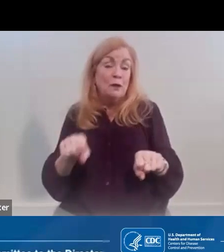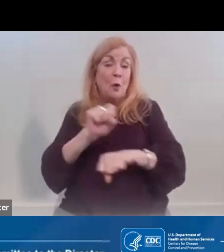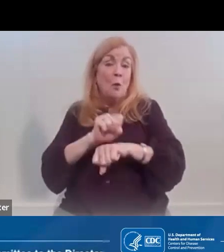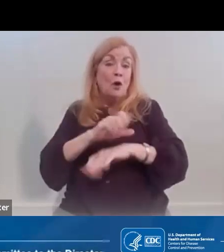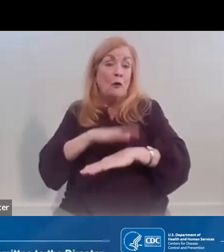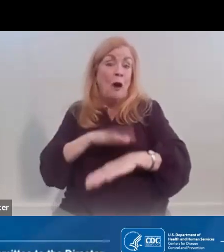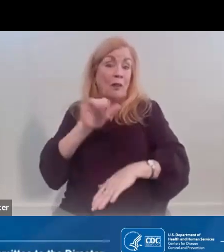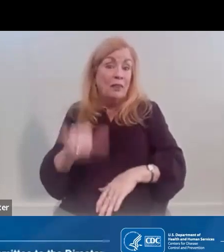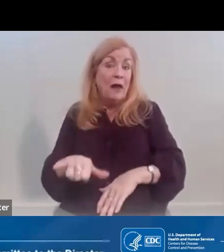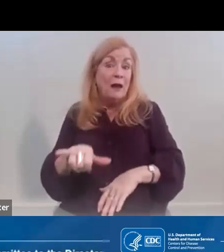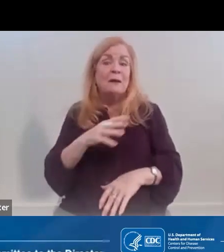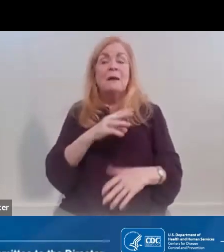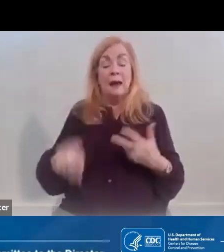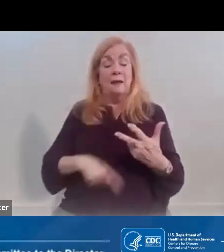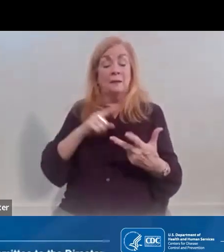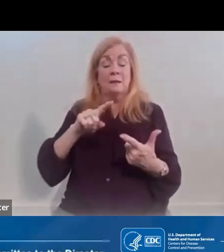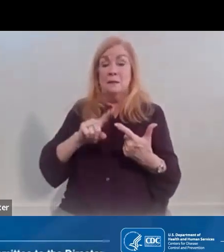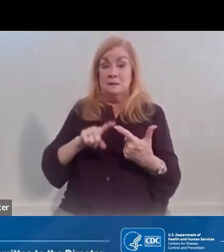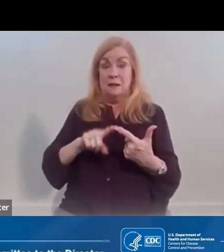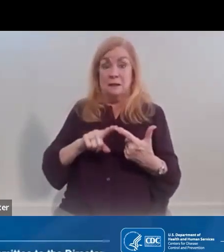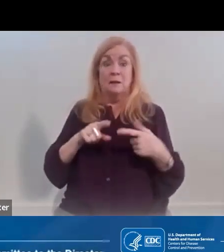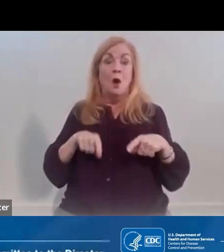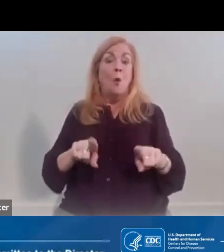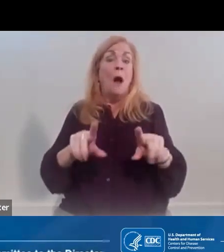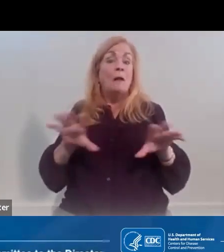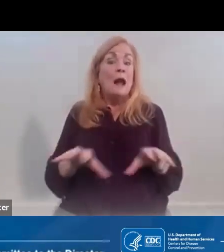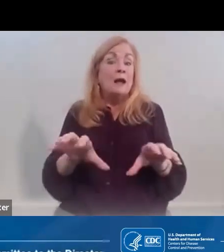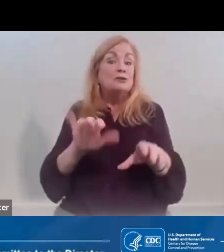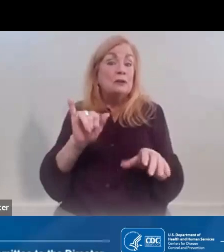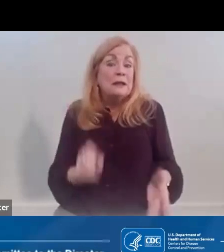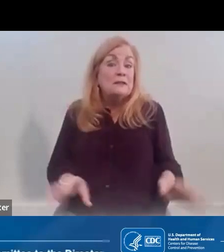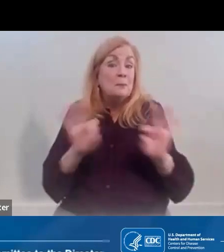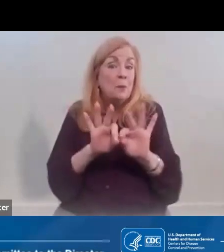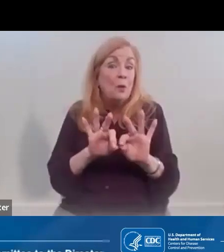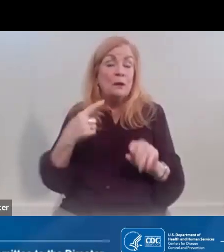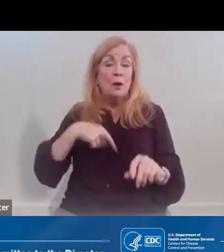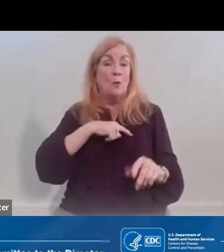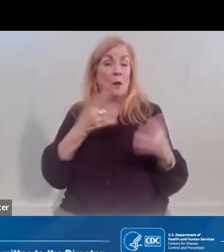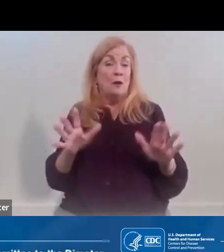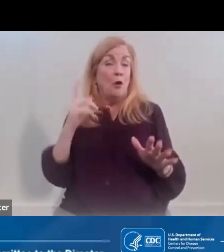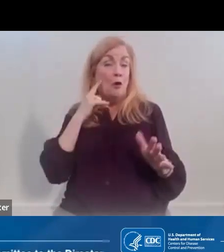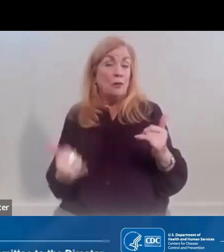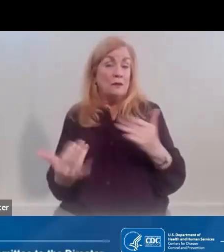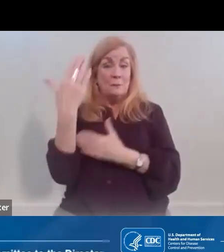And then second, while action is important, we heard this morning that action is driven by data.